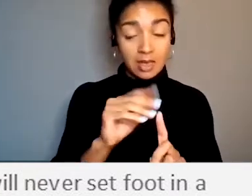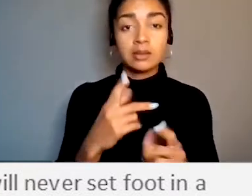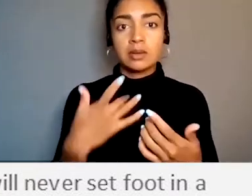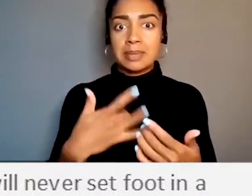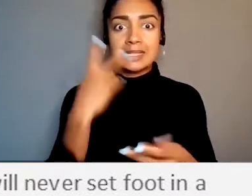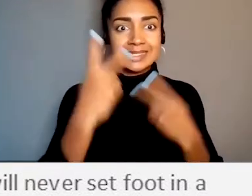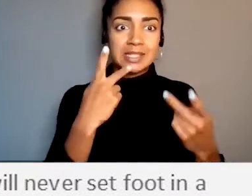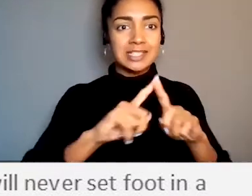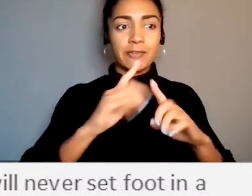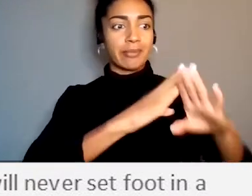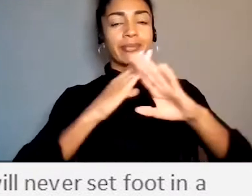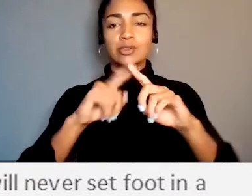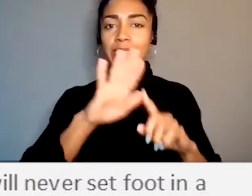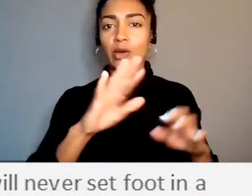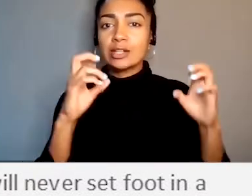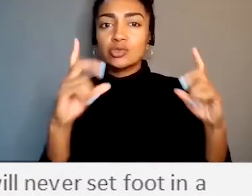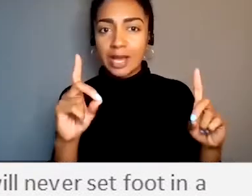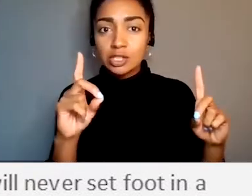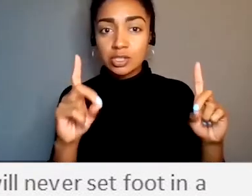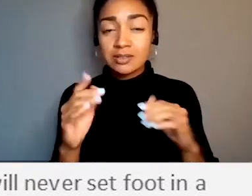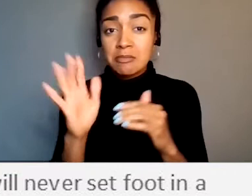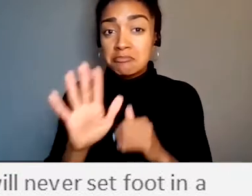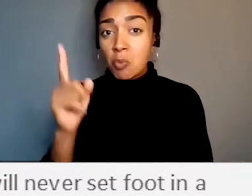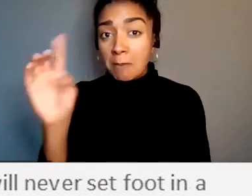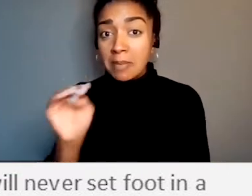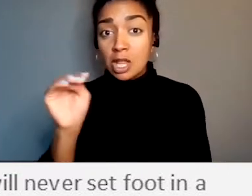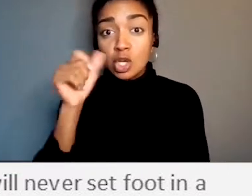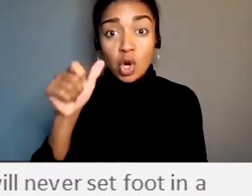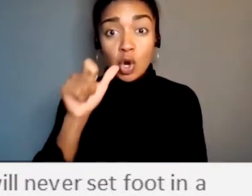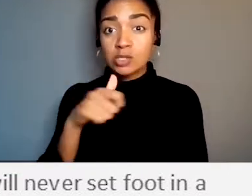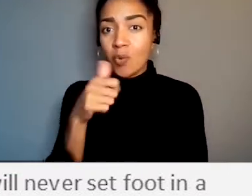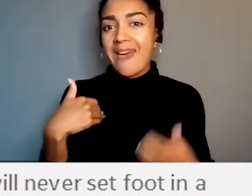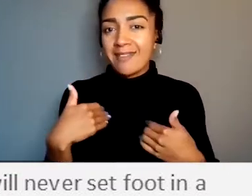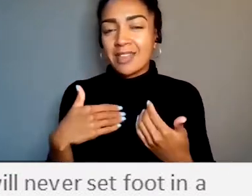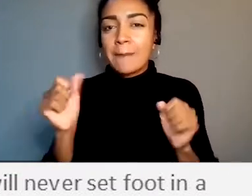markets and women make up only 35% of higher education students in science, technology,